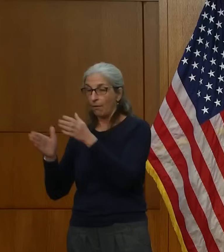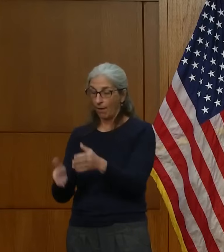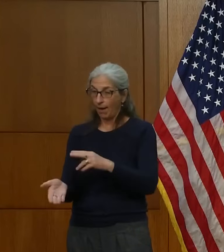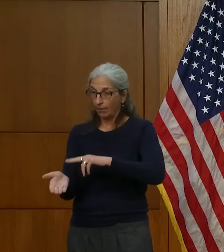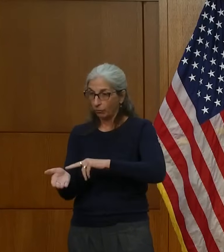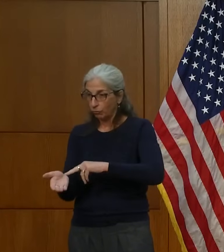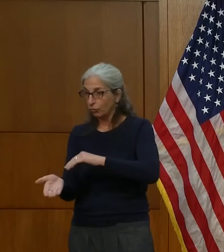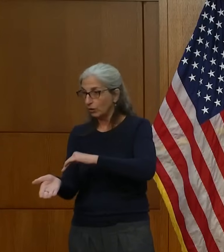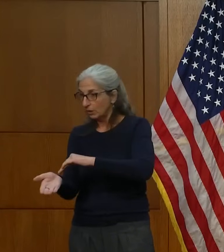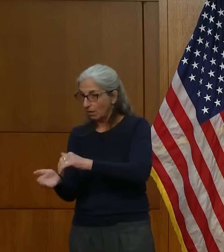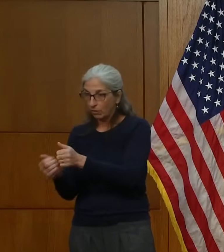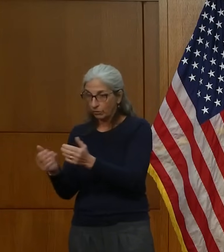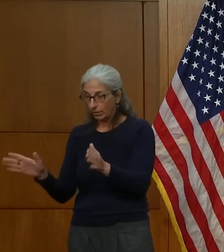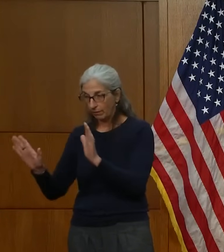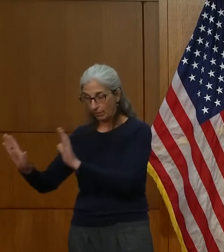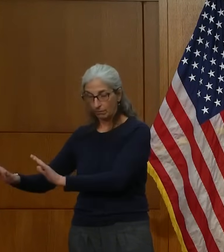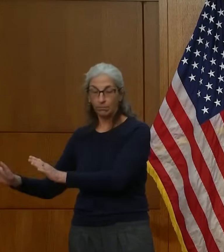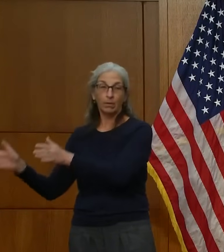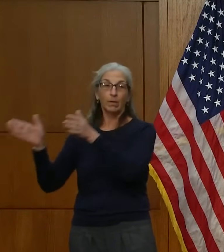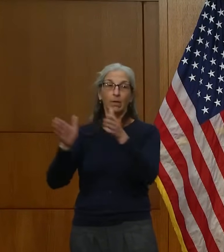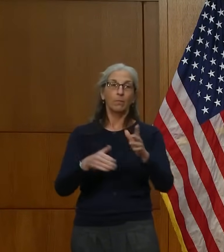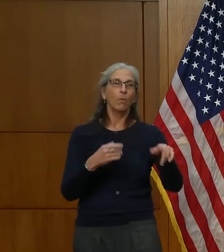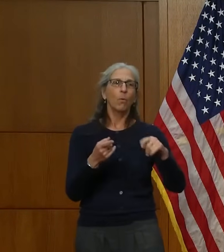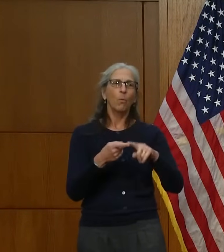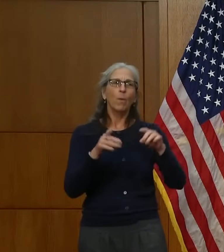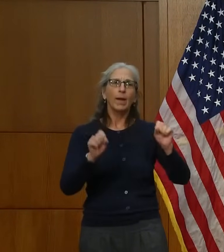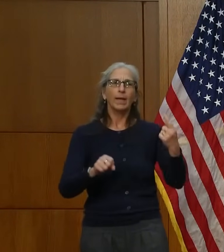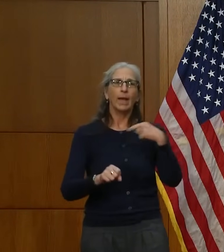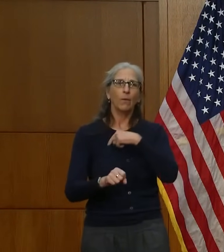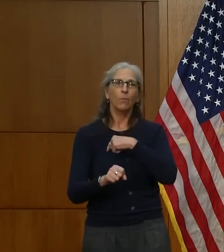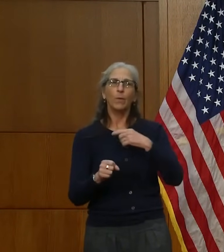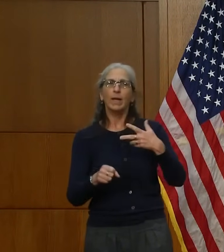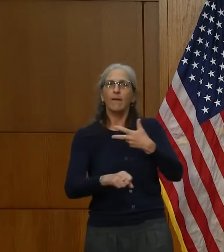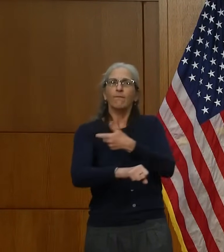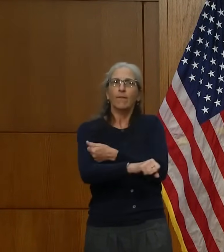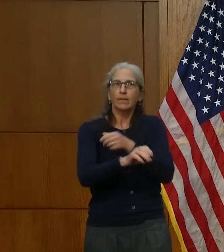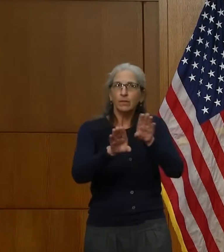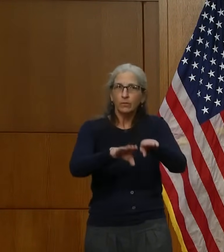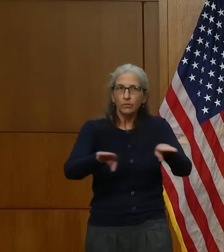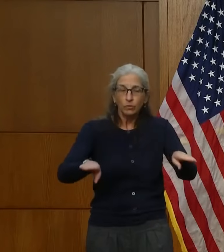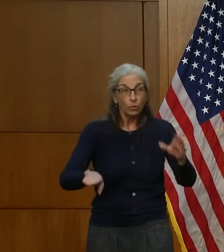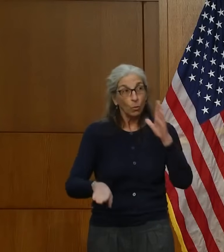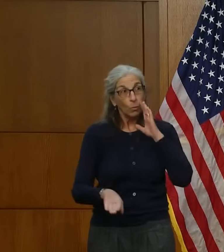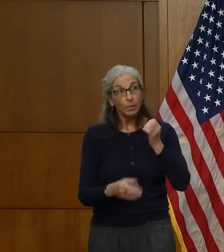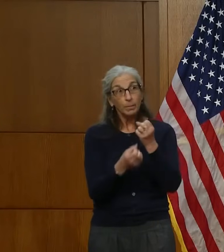TO GET THE OTHER GROUPS IS THE PEDIATRIC POPULATION AND AH, LOT OF PEOPLE HAVE ASKED QUESTIONS. WELL WHEN ARE WE